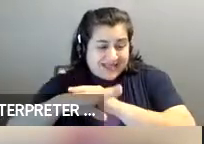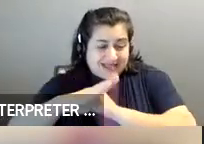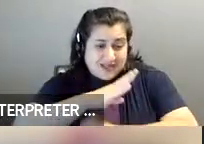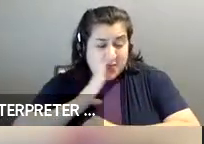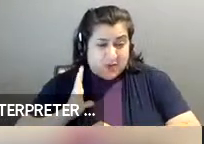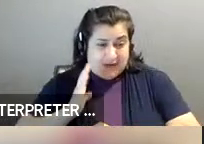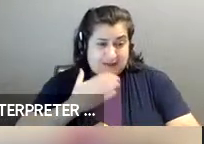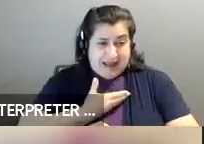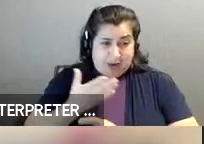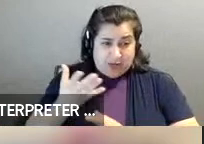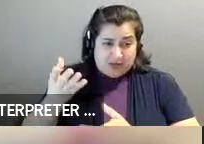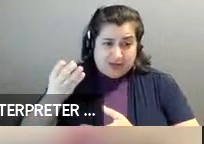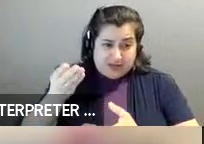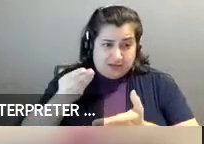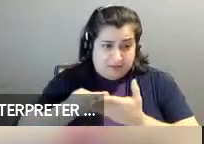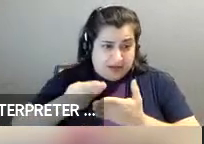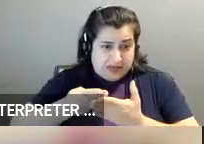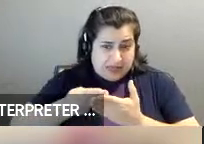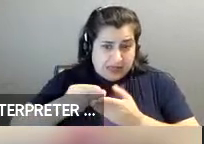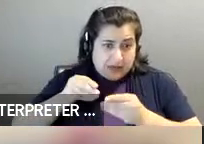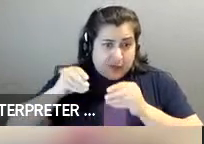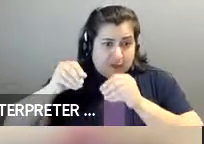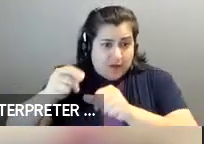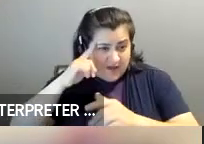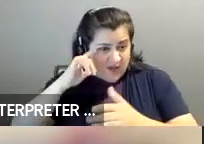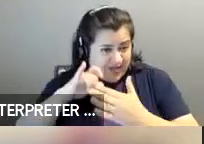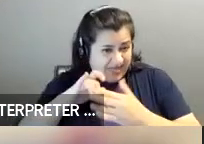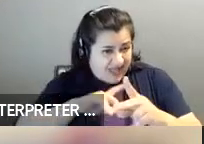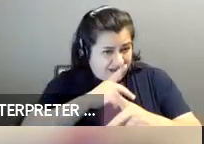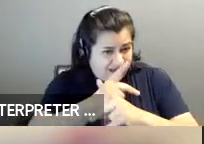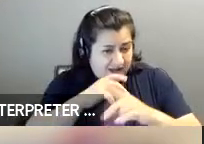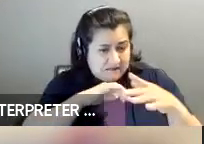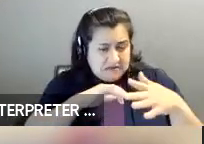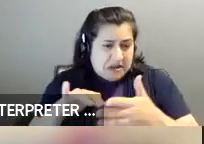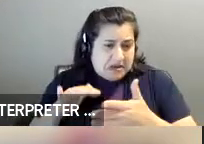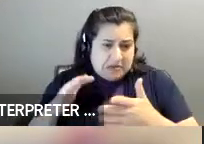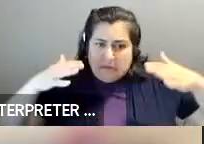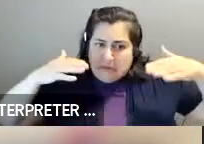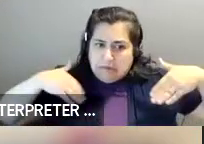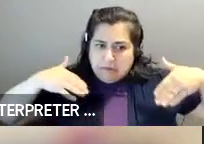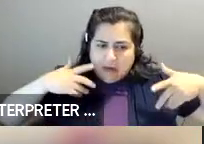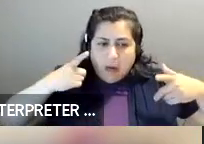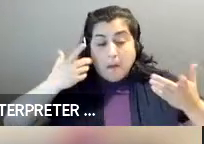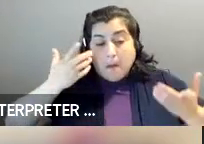time. That may be something that we may look at in the future, but right now the Access Board,